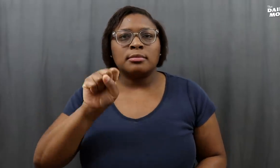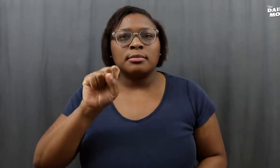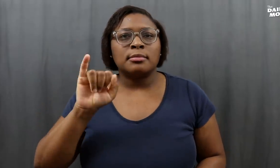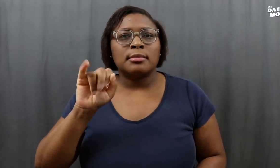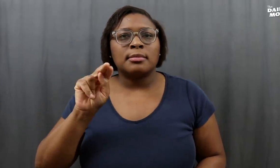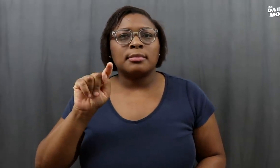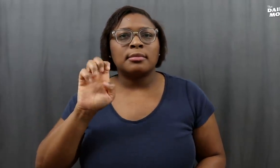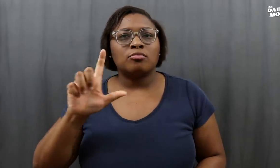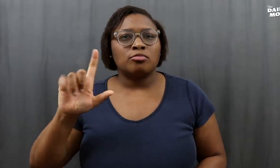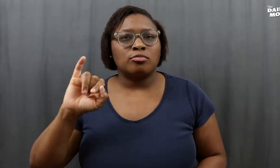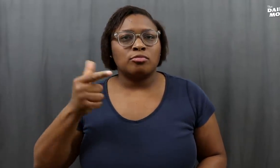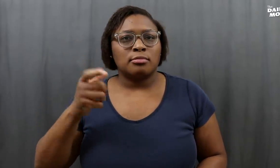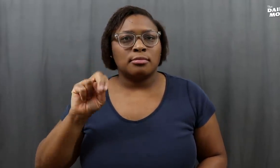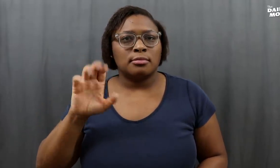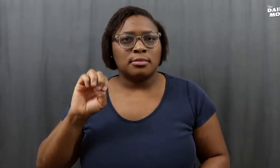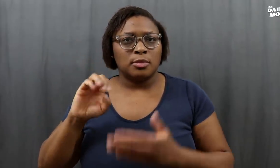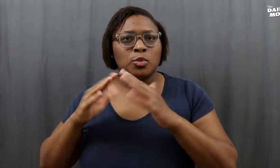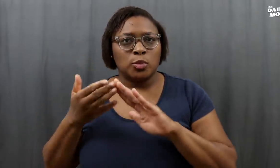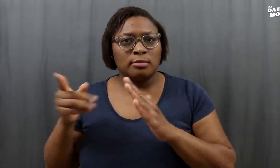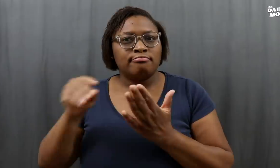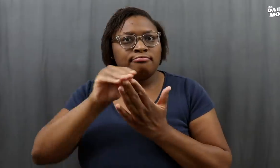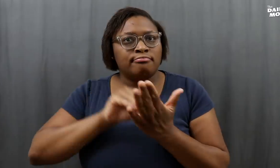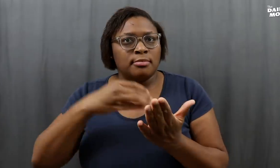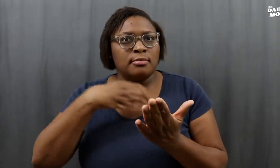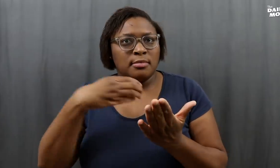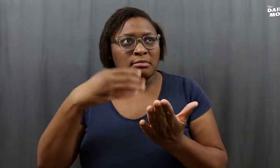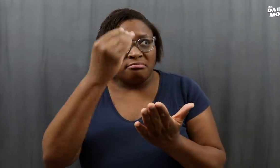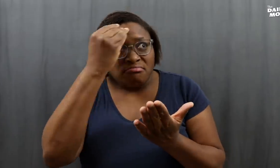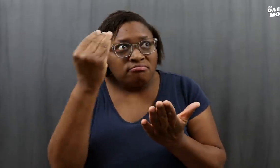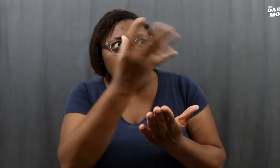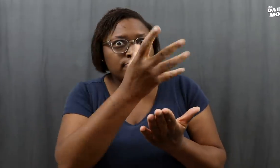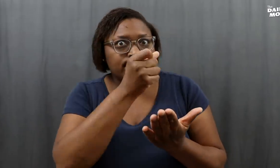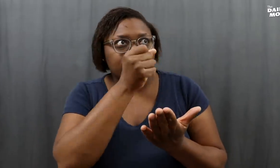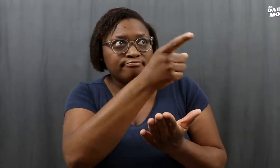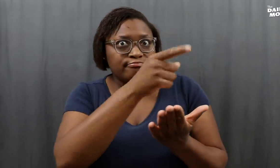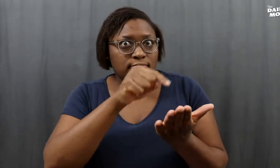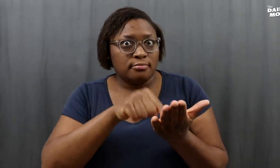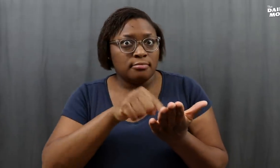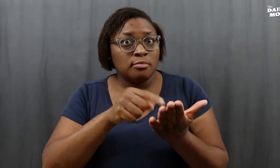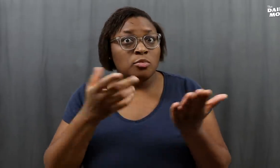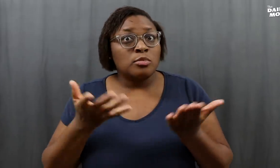intelligence community filed a whistleblower complaint